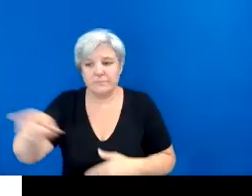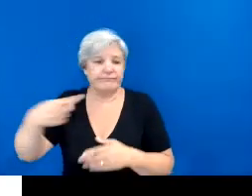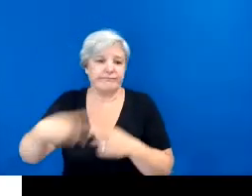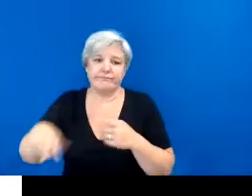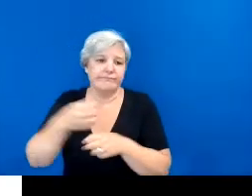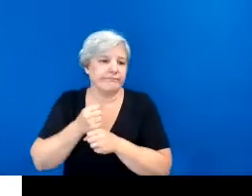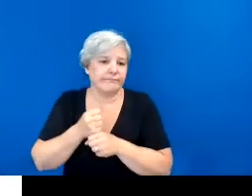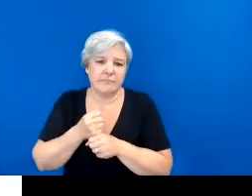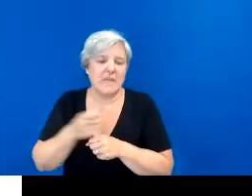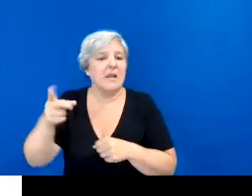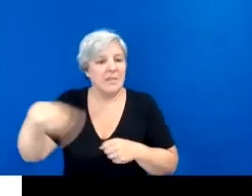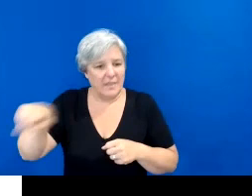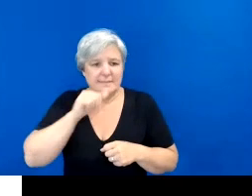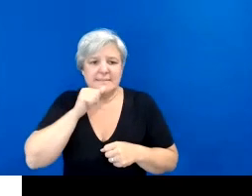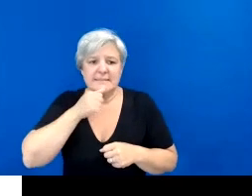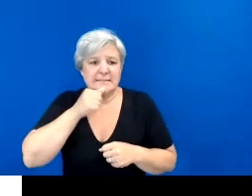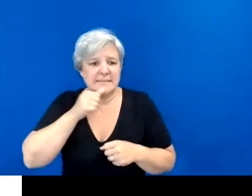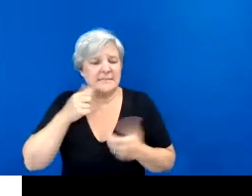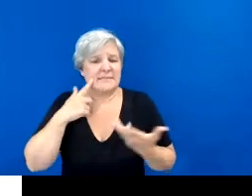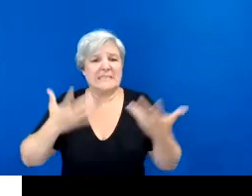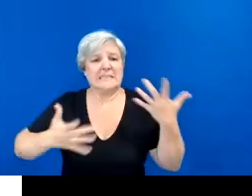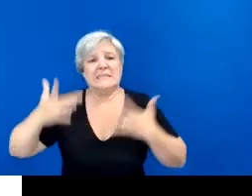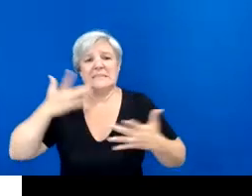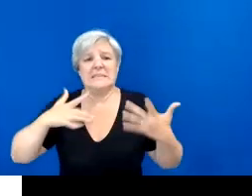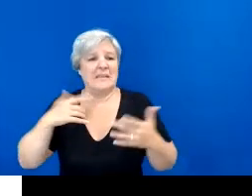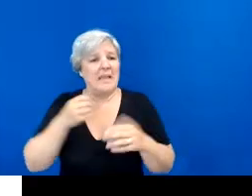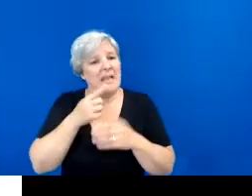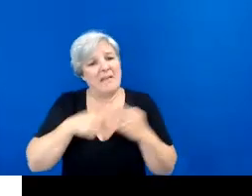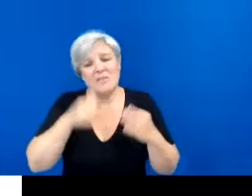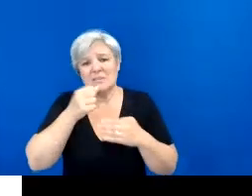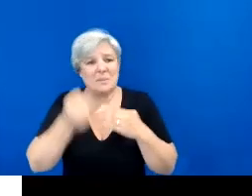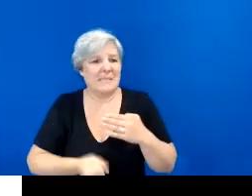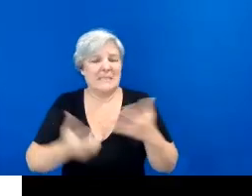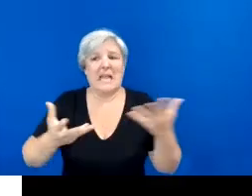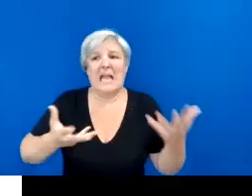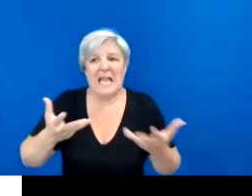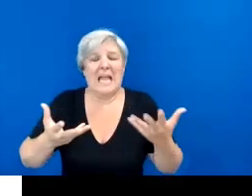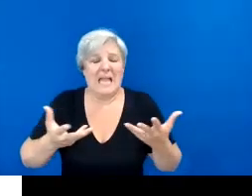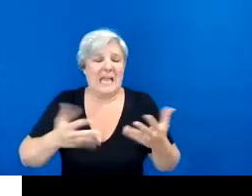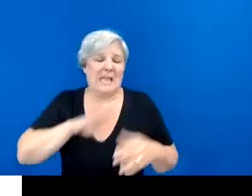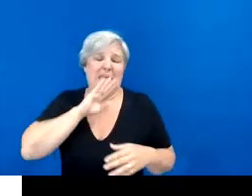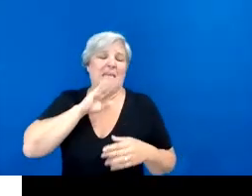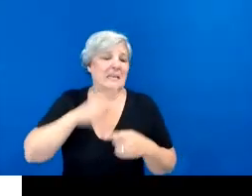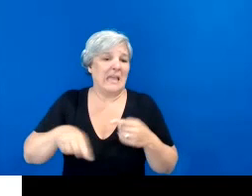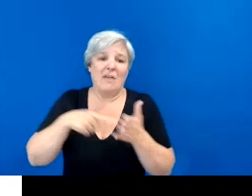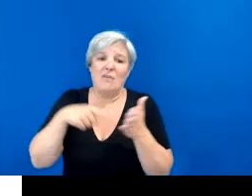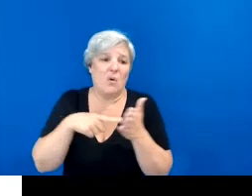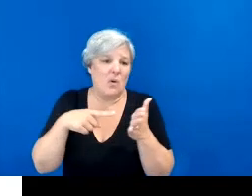They're the ones that always come up short every semester when they're trying to buy their books. They're also the ones that have tend